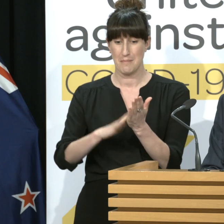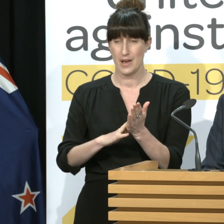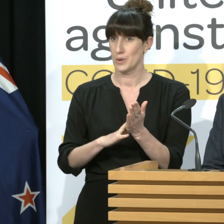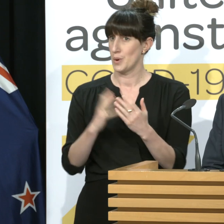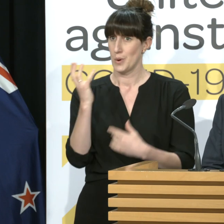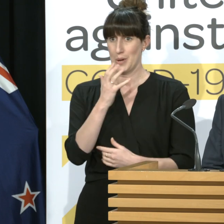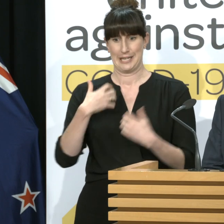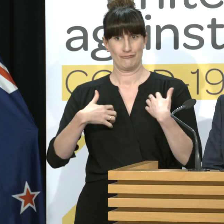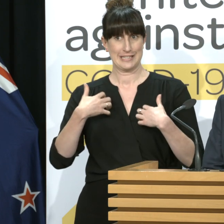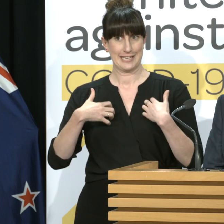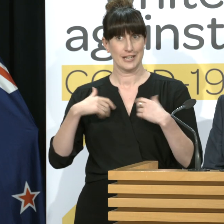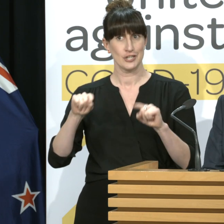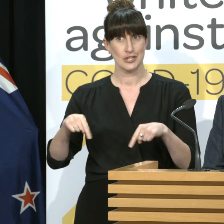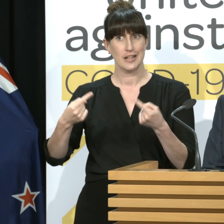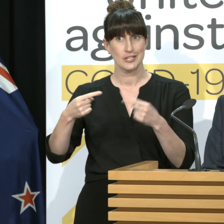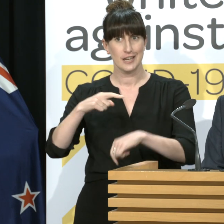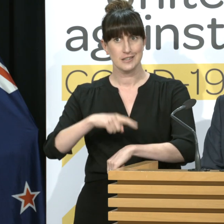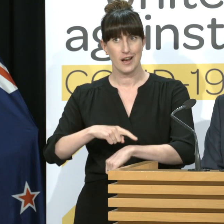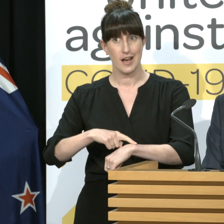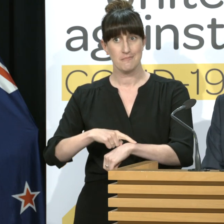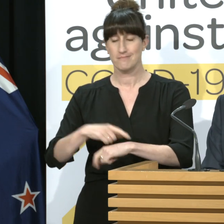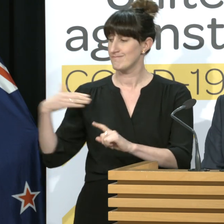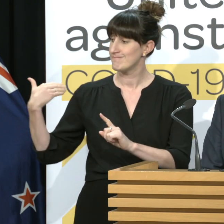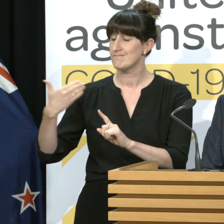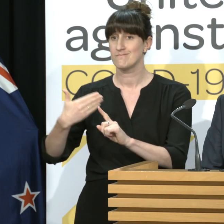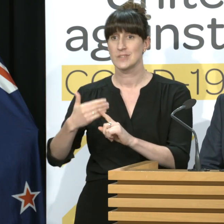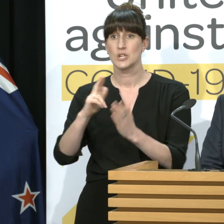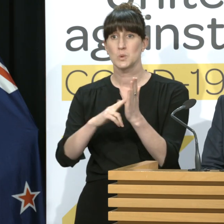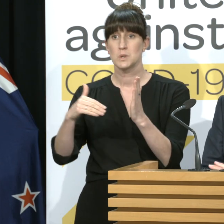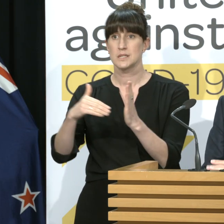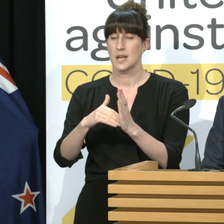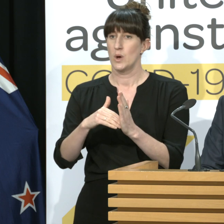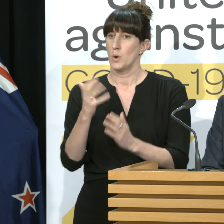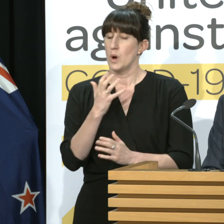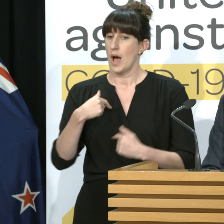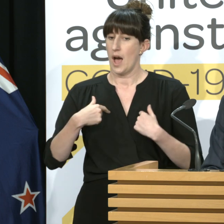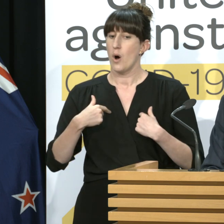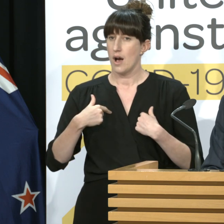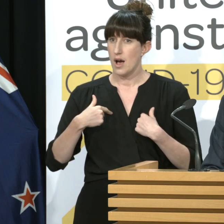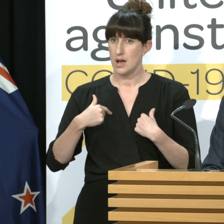During the last 12 months, New Zealand significantly lifted its ability to respond to COVID-19.